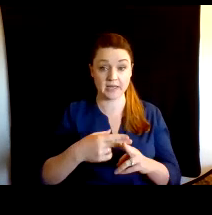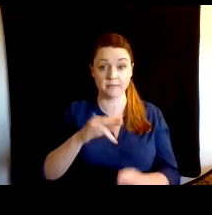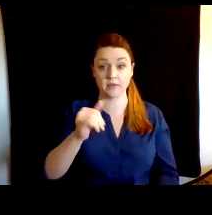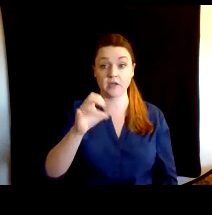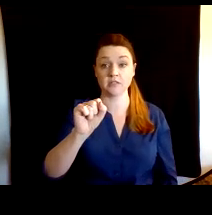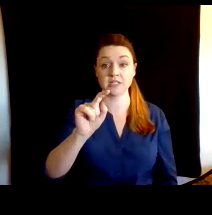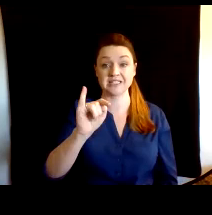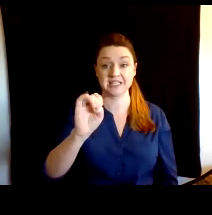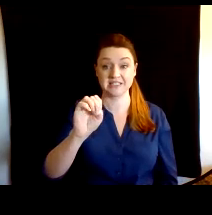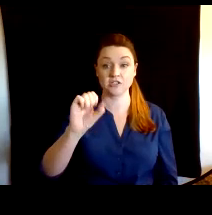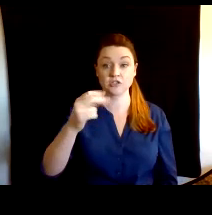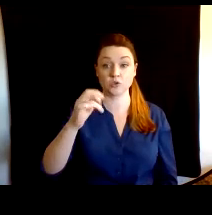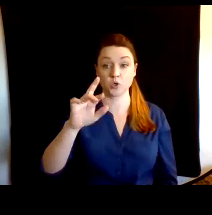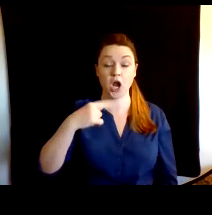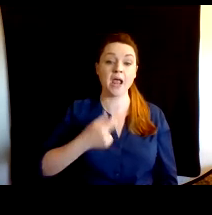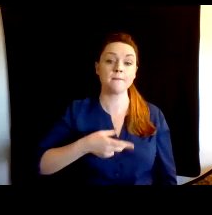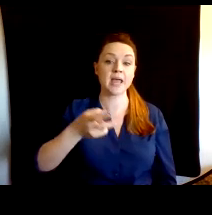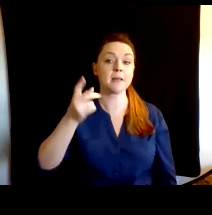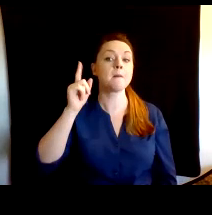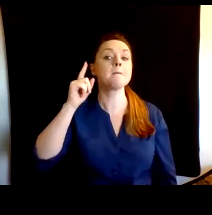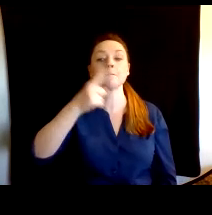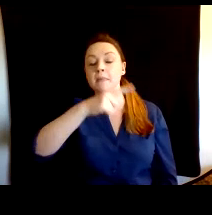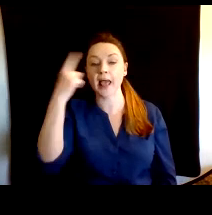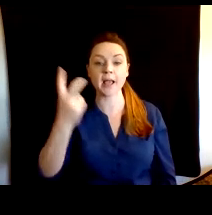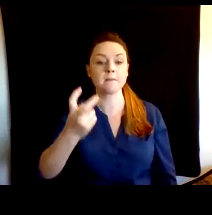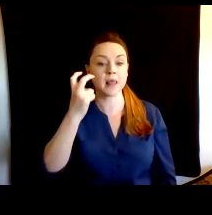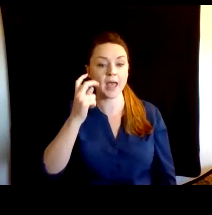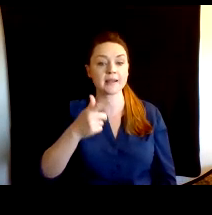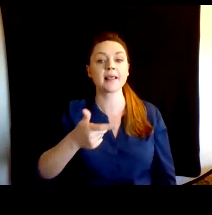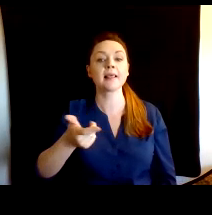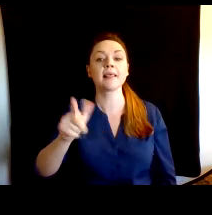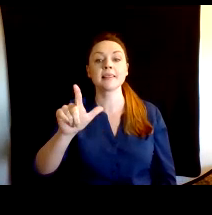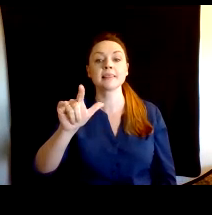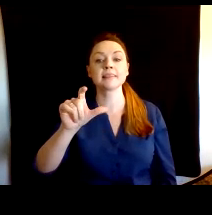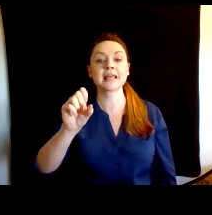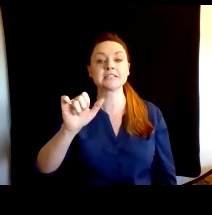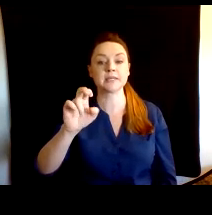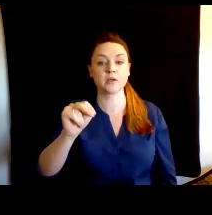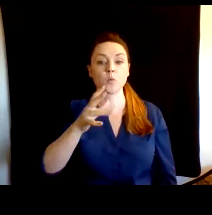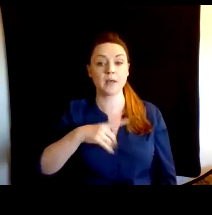I am a Black blind lesbian woman. I am currently in my apartment in Washington DC,